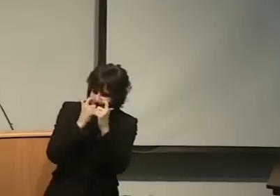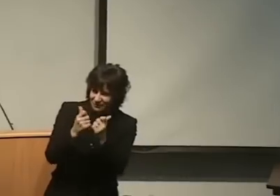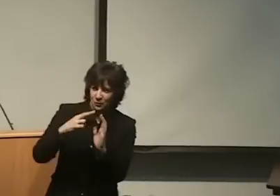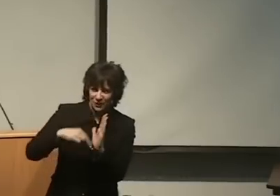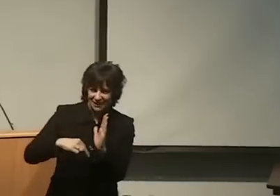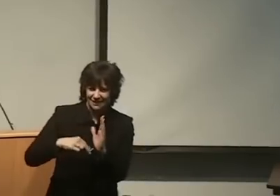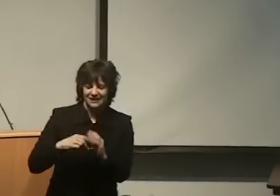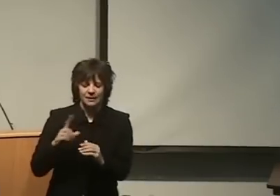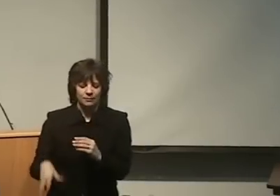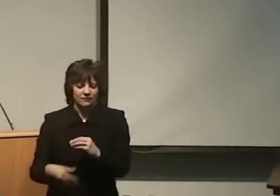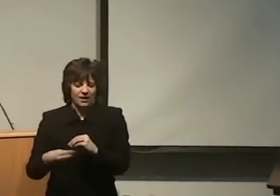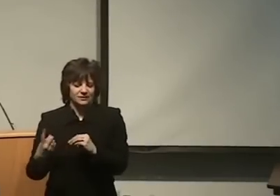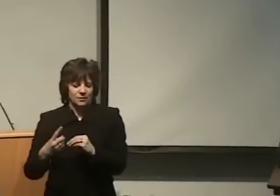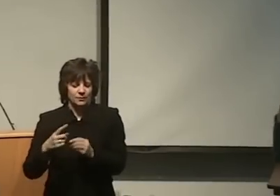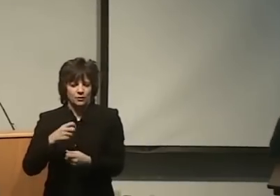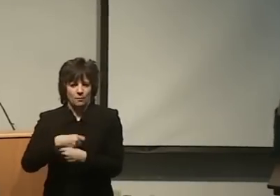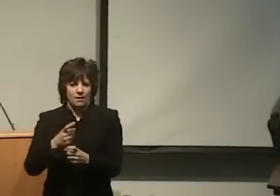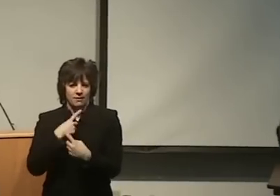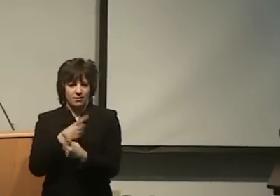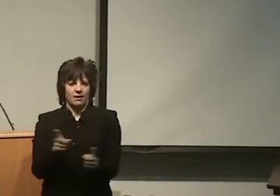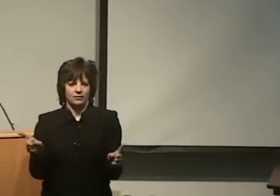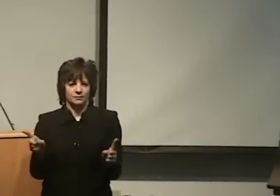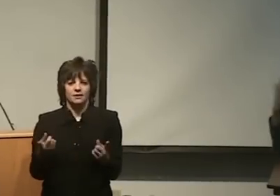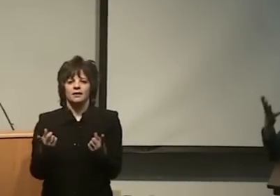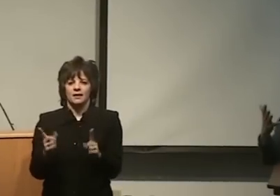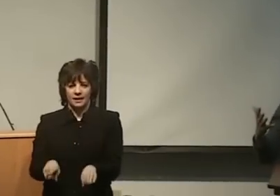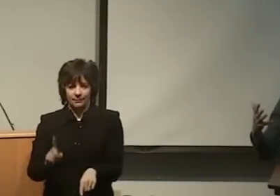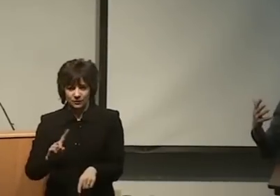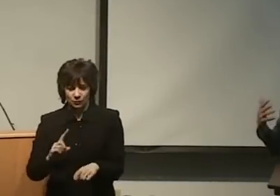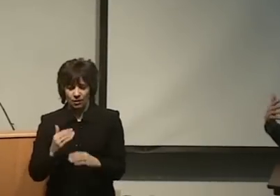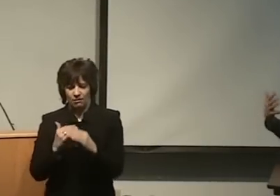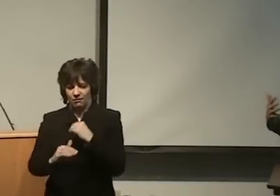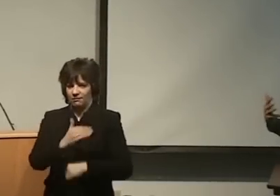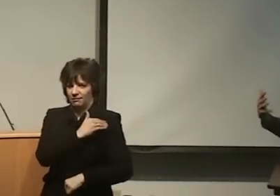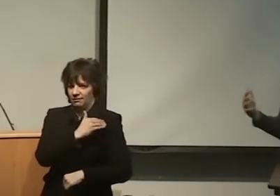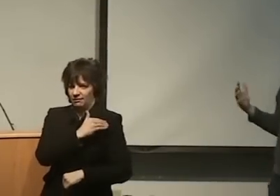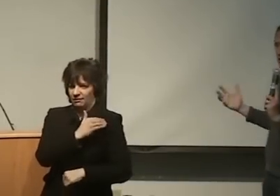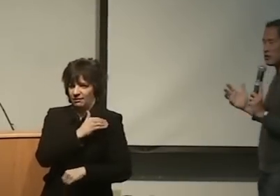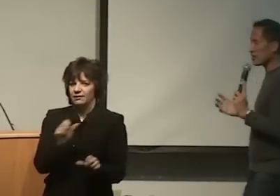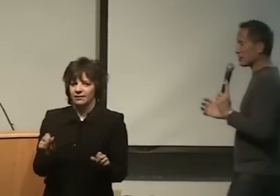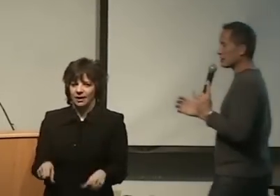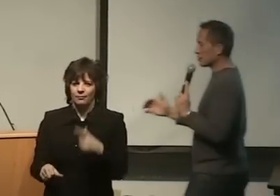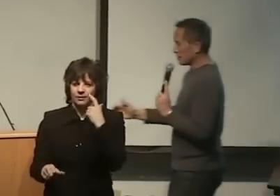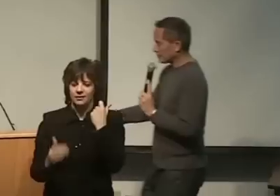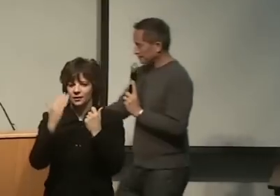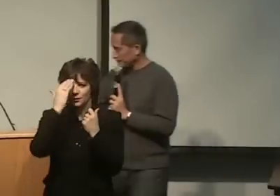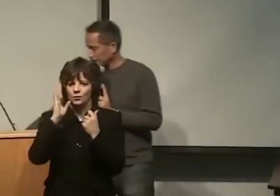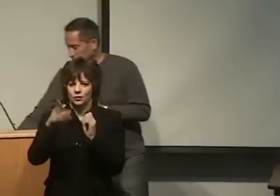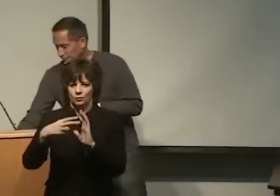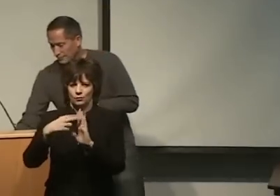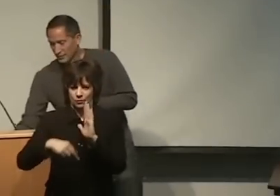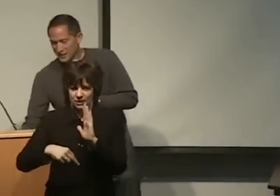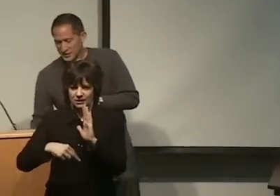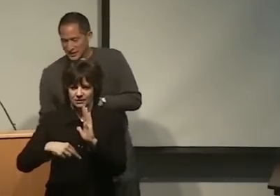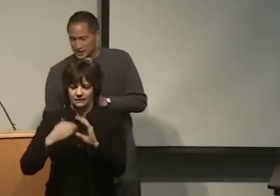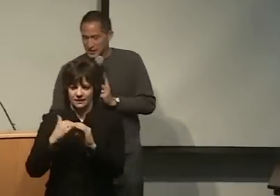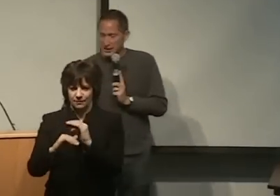or do something else I can now do that. I can remind you of things in email because I know you're checking your email. I've set the expectation.